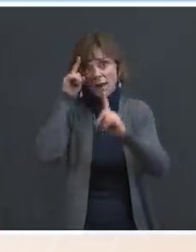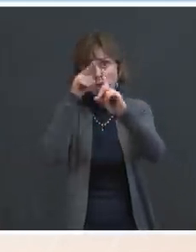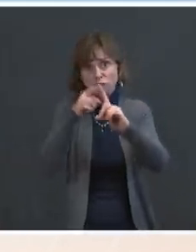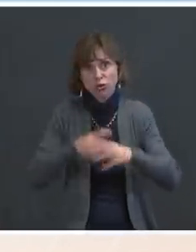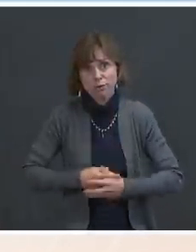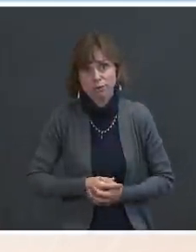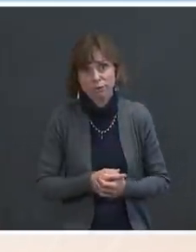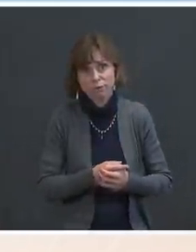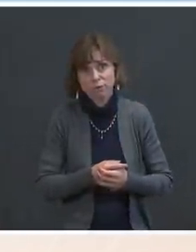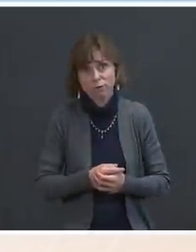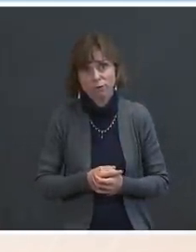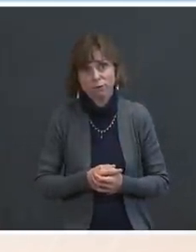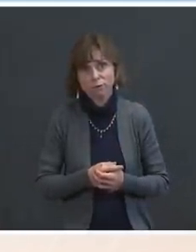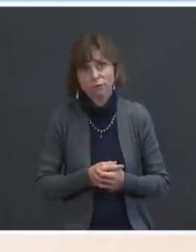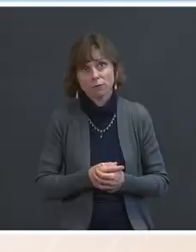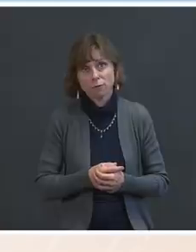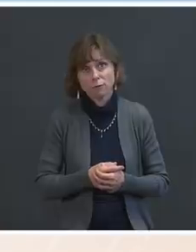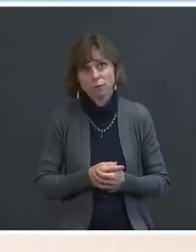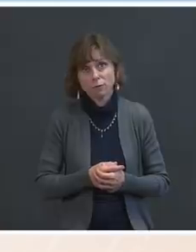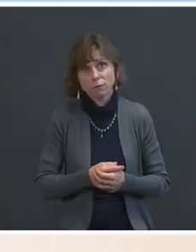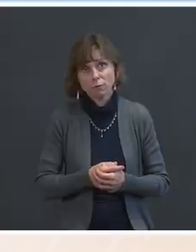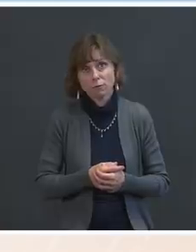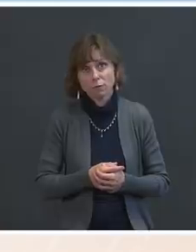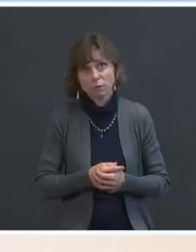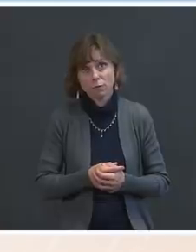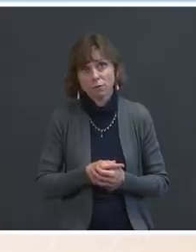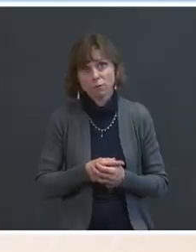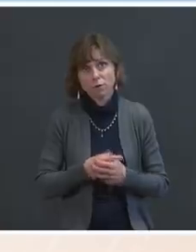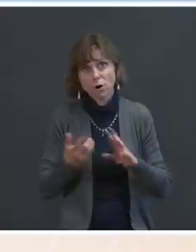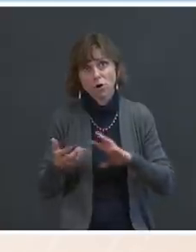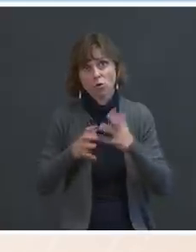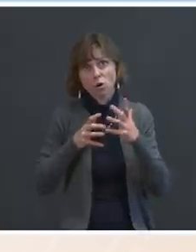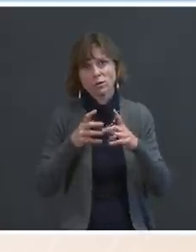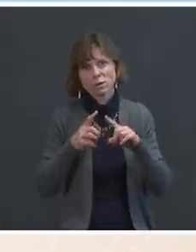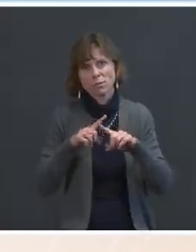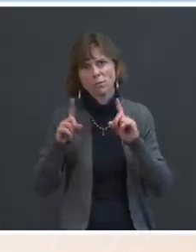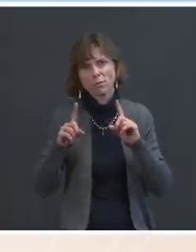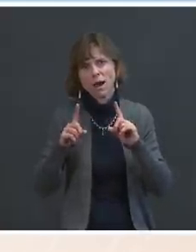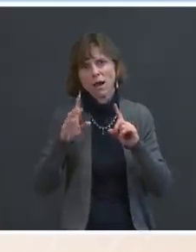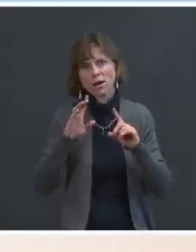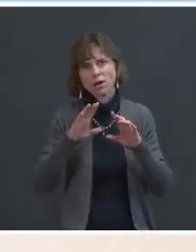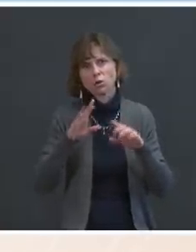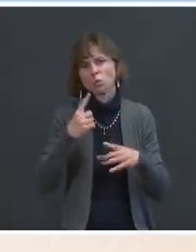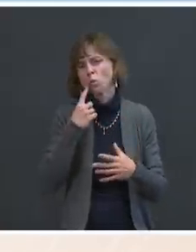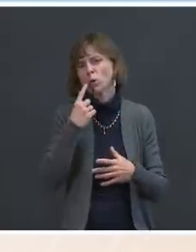The Press: Thank you, Jen. I understand you don't want to call it a "crisis" from the podium, but what do you say to Border Patrol agents at the border,